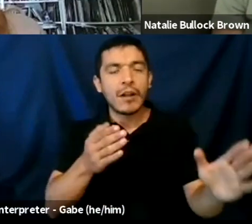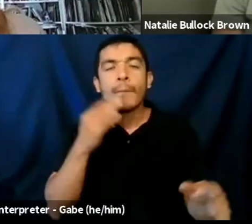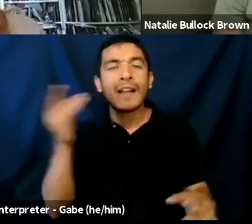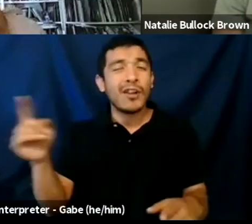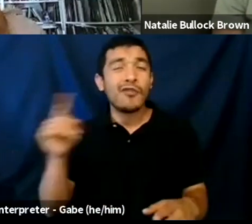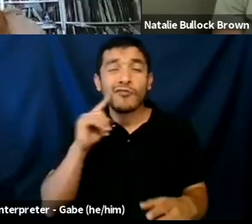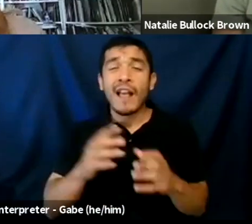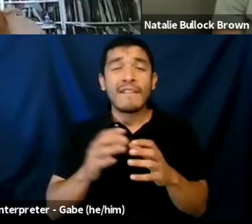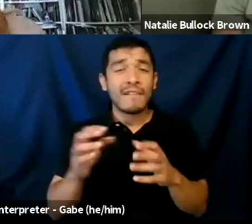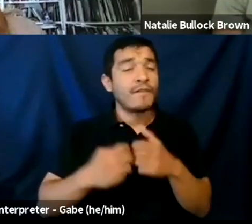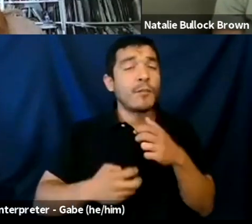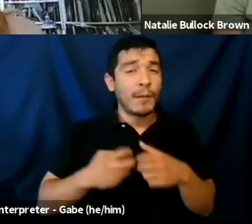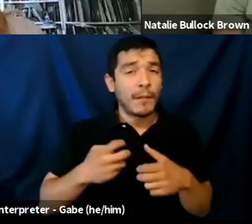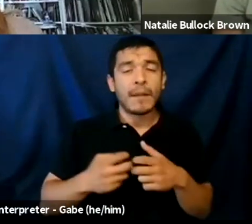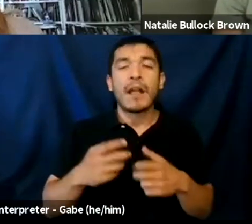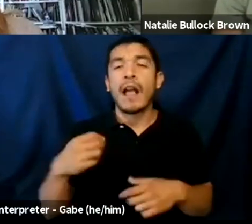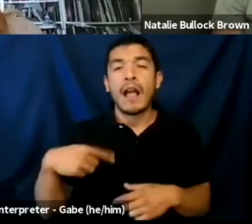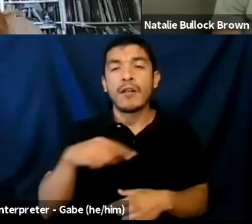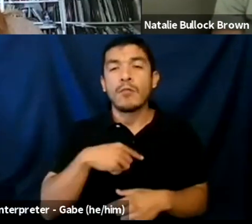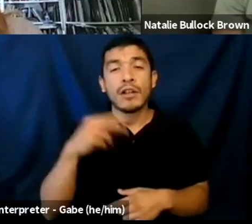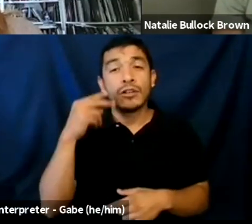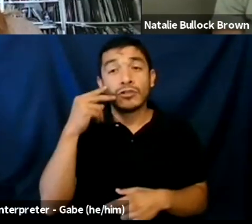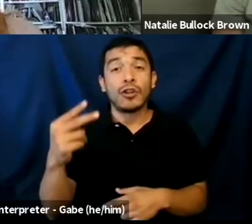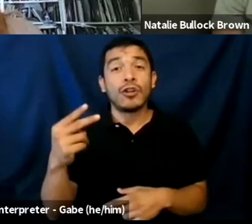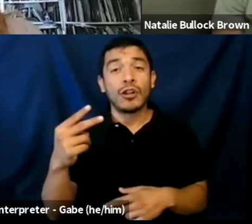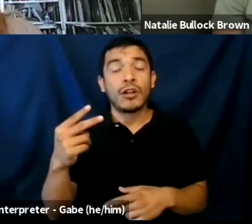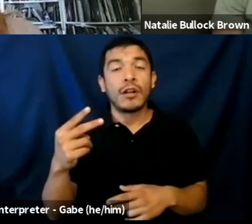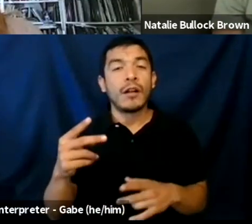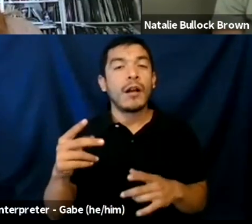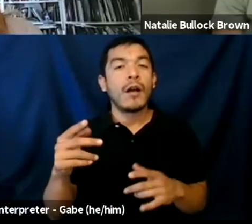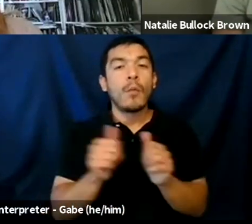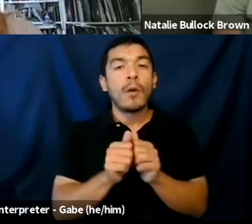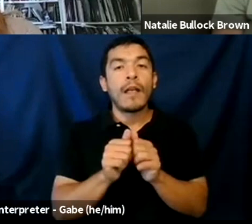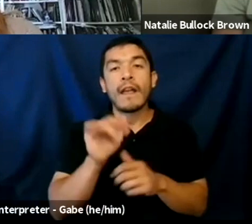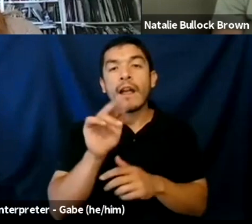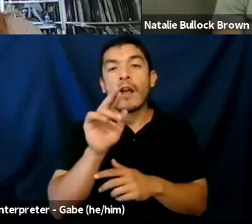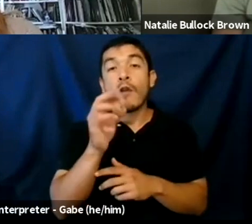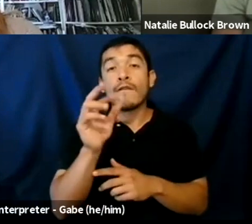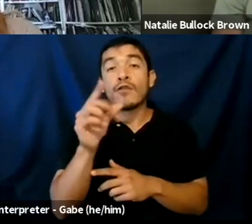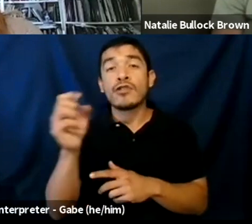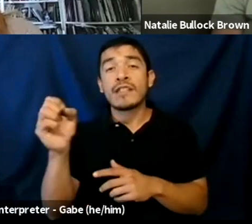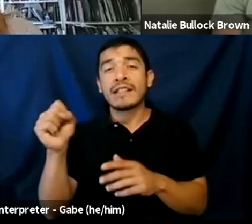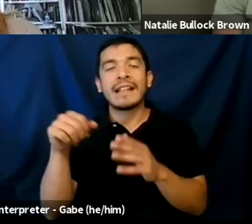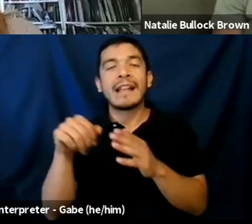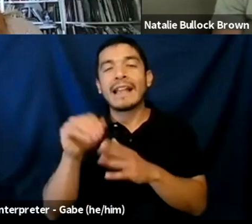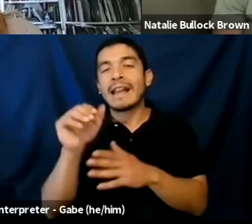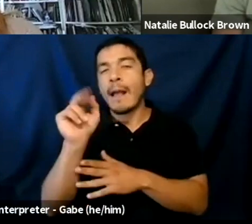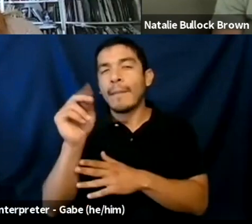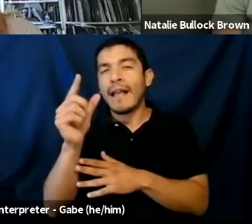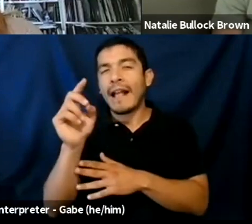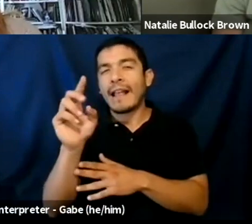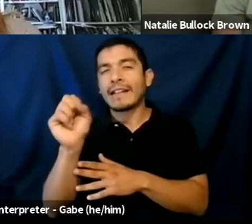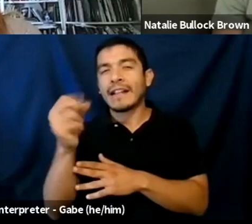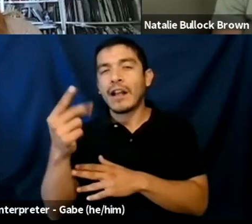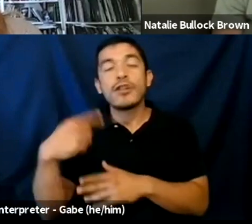And we saw it also with Rohingya refugees in Bangladesh. So, we're seeing it again in Ethiopia.